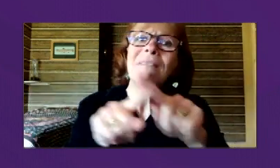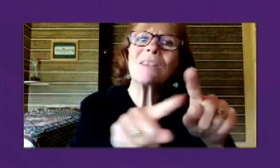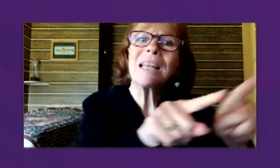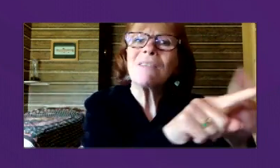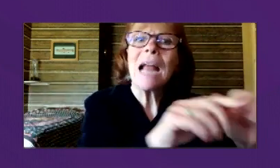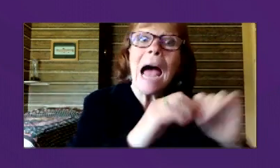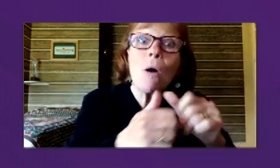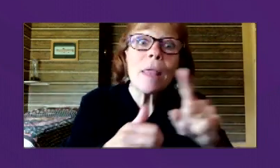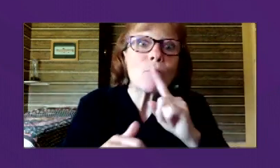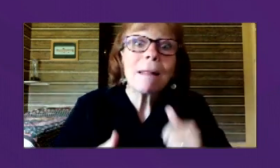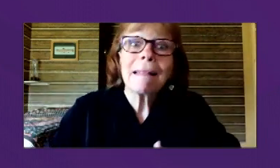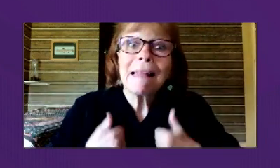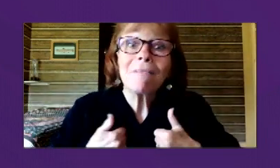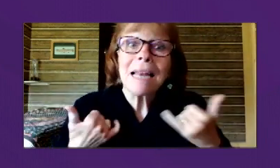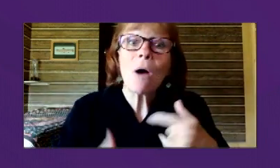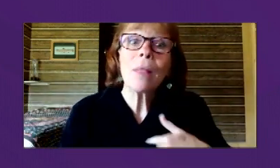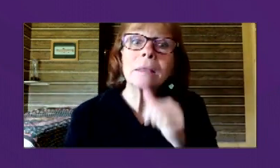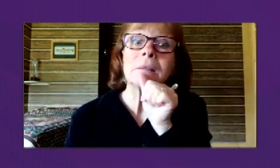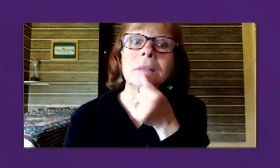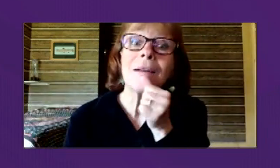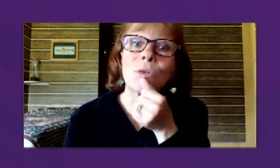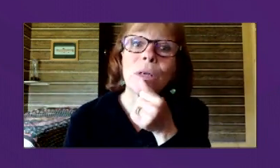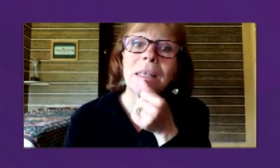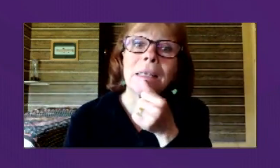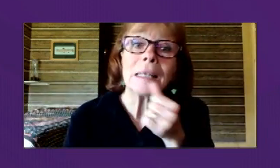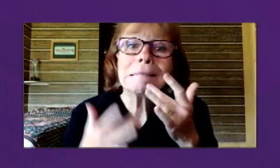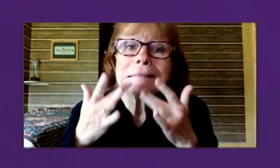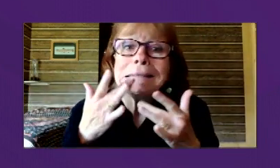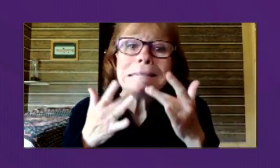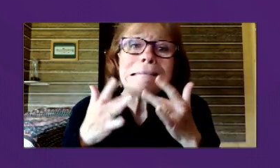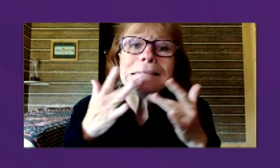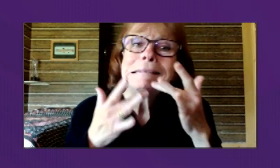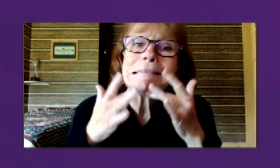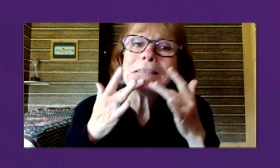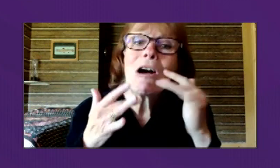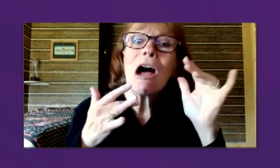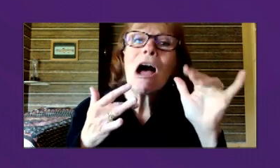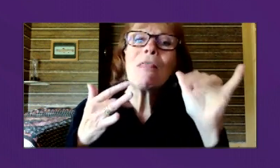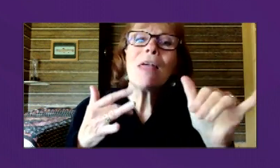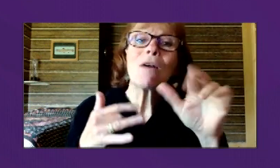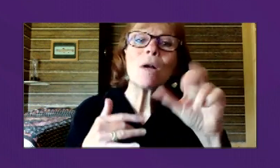These same nations were now living on reservations in the aftermath of the Great Sioux War and the